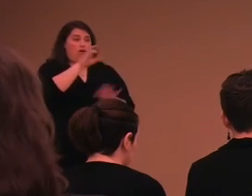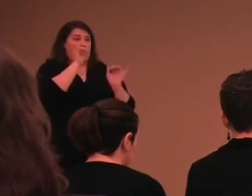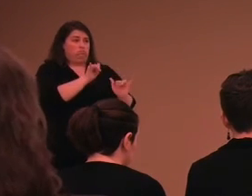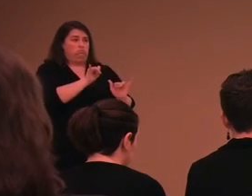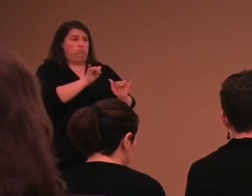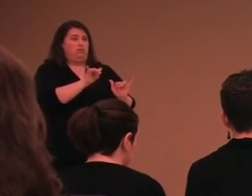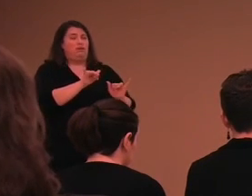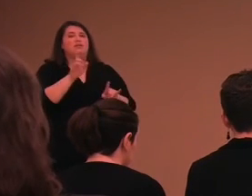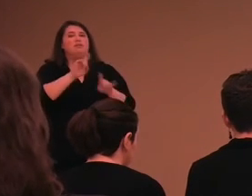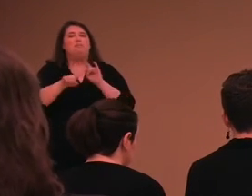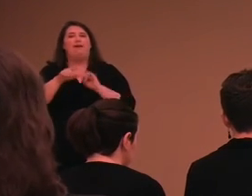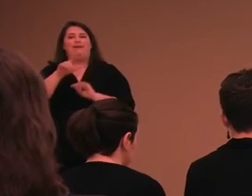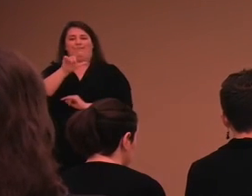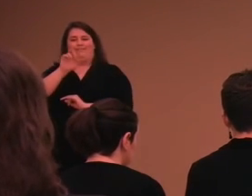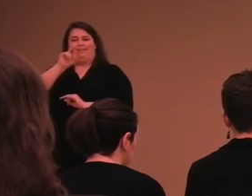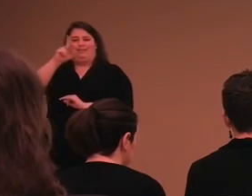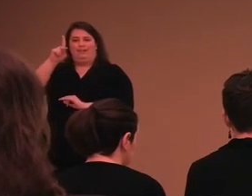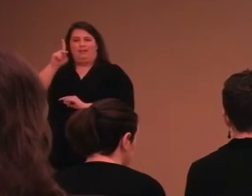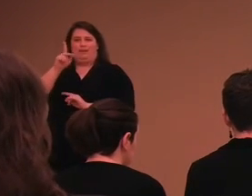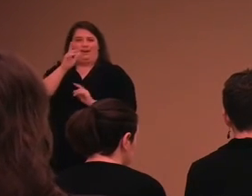For what that QR code was actually connected to?